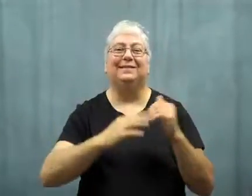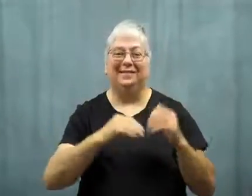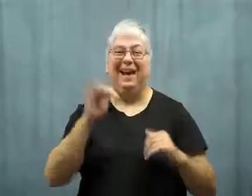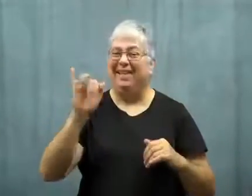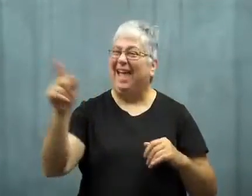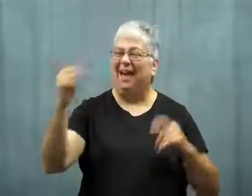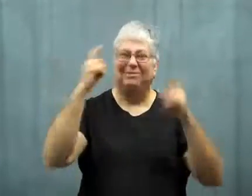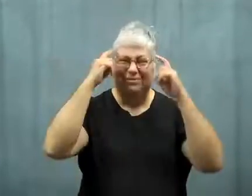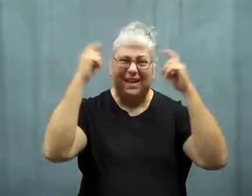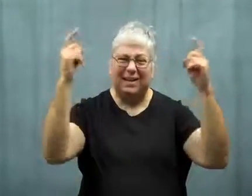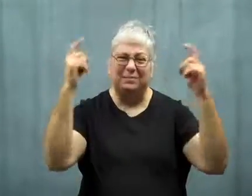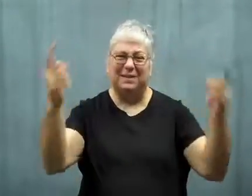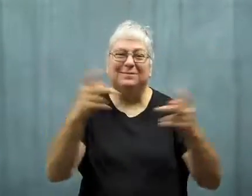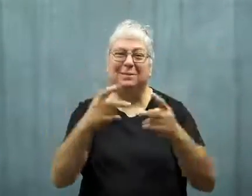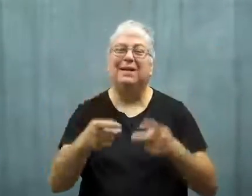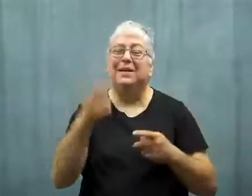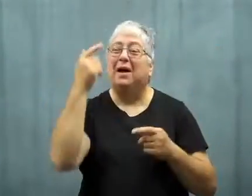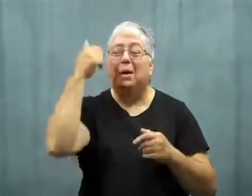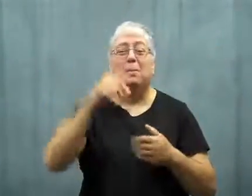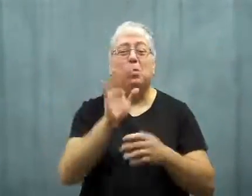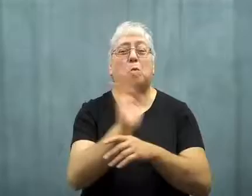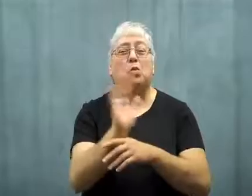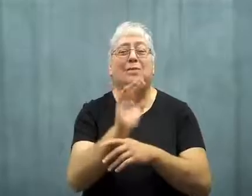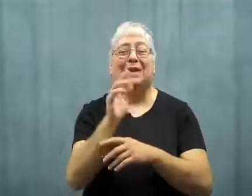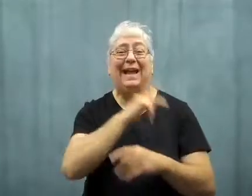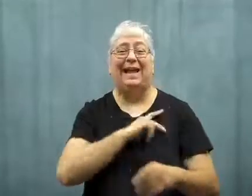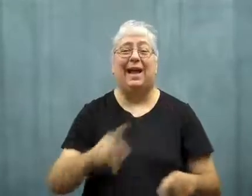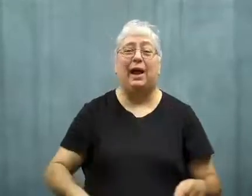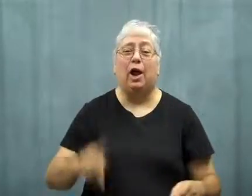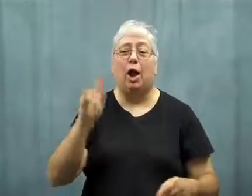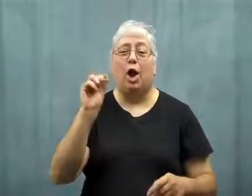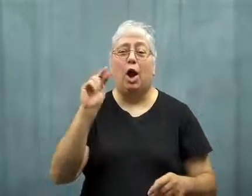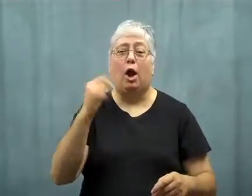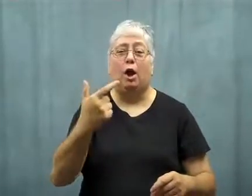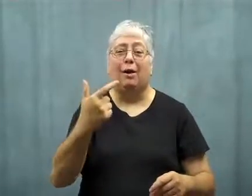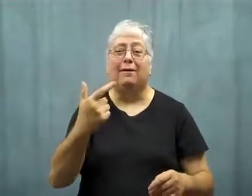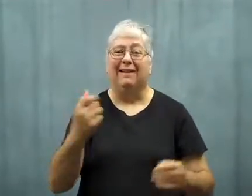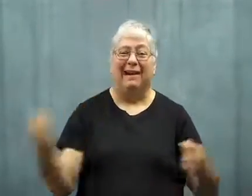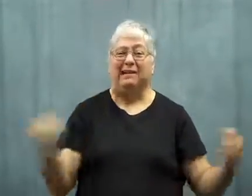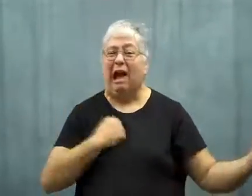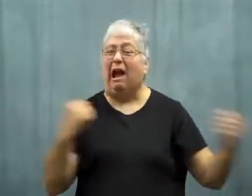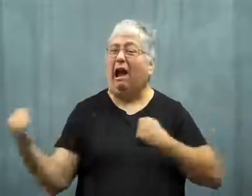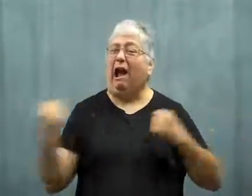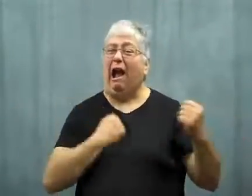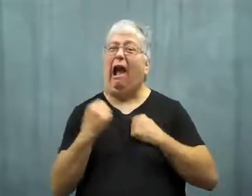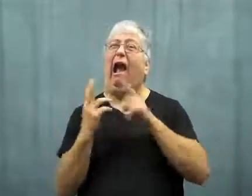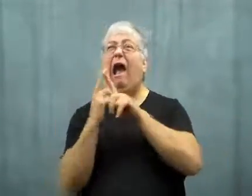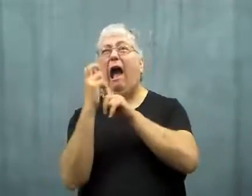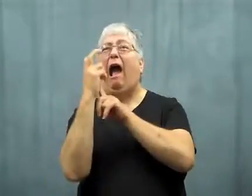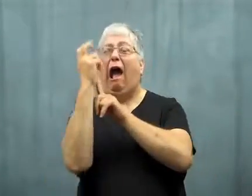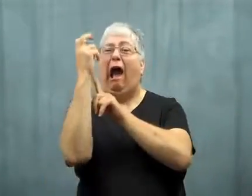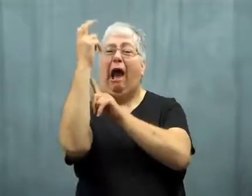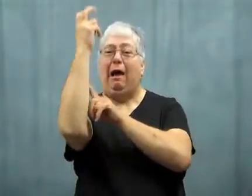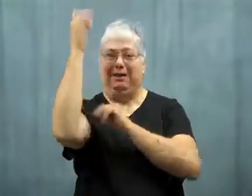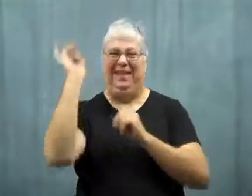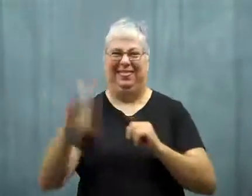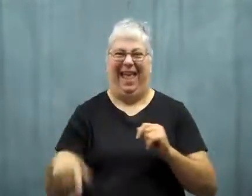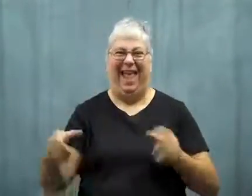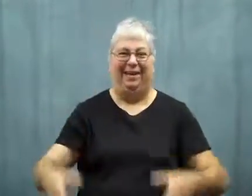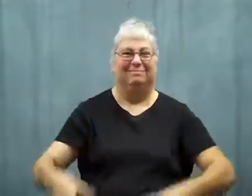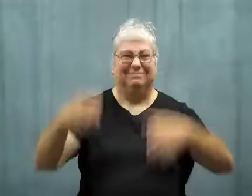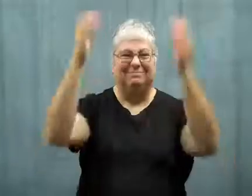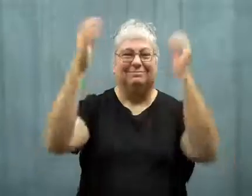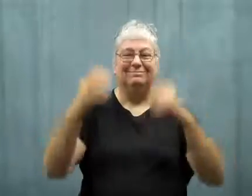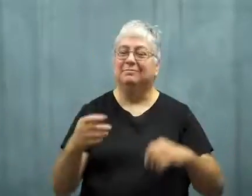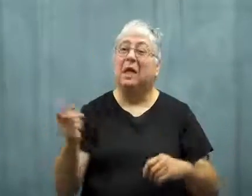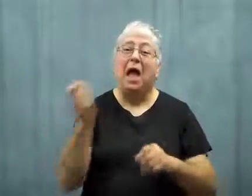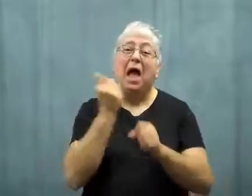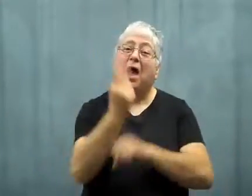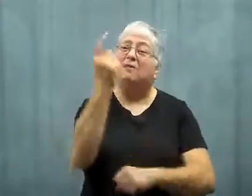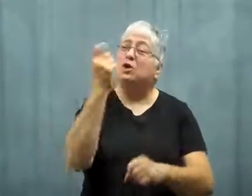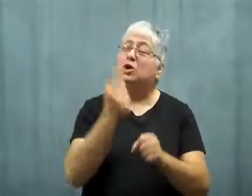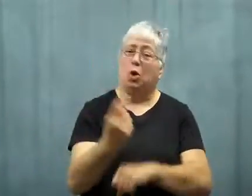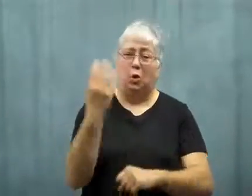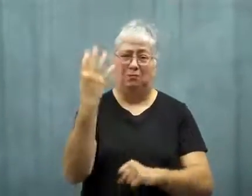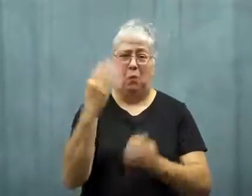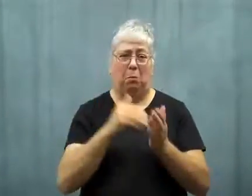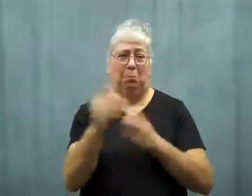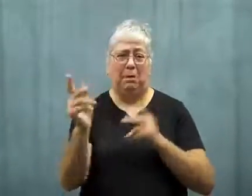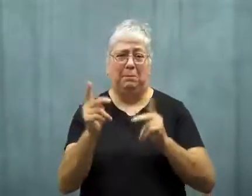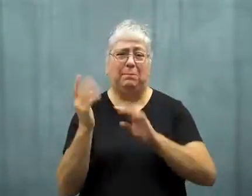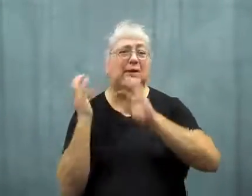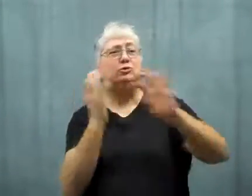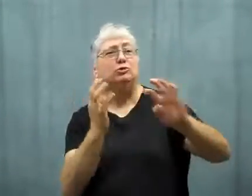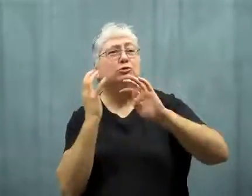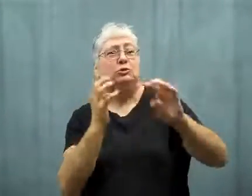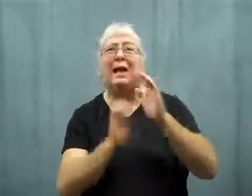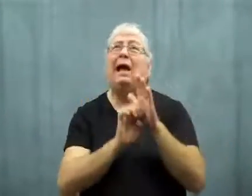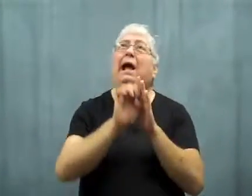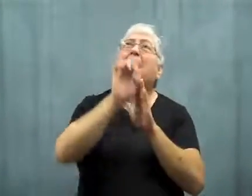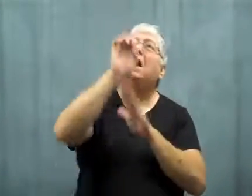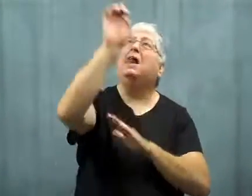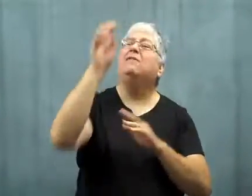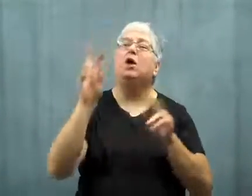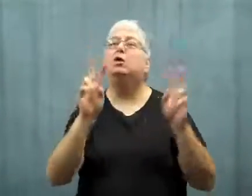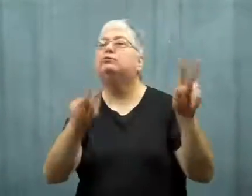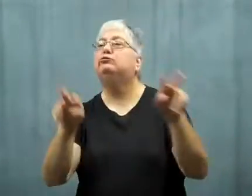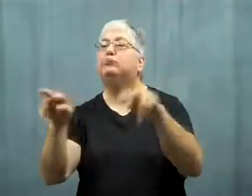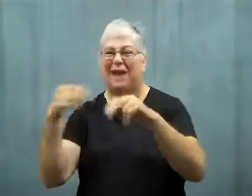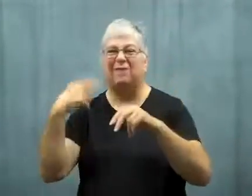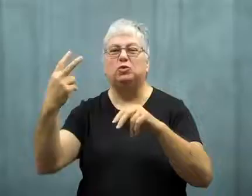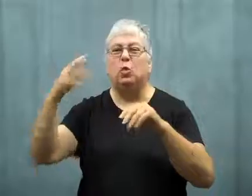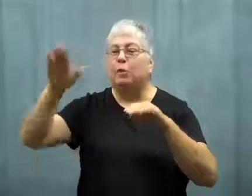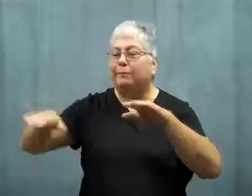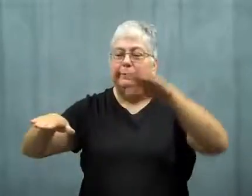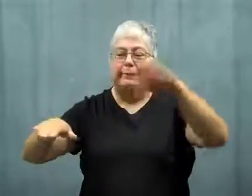It's famous. It's the building King Kong climbed in the movie.